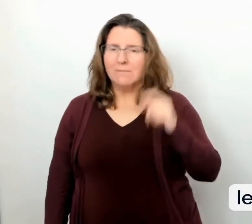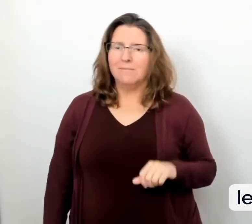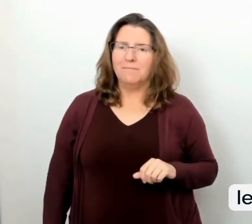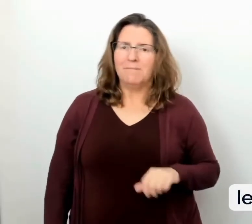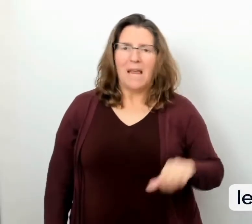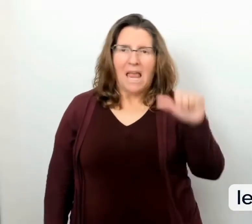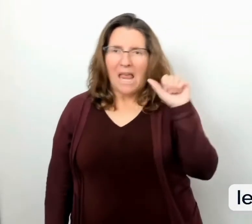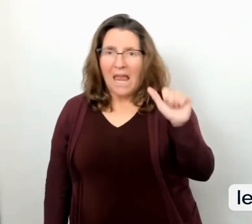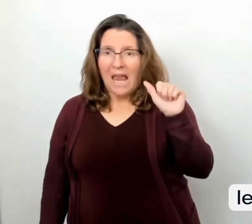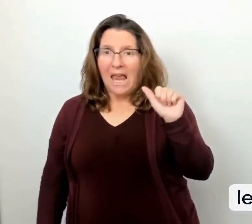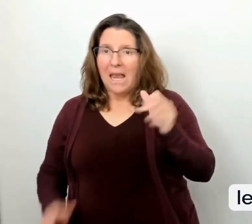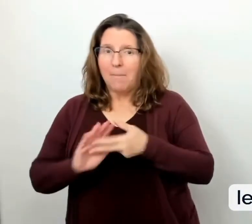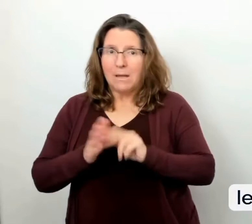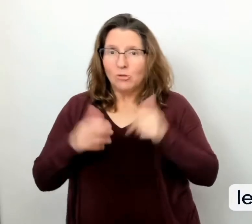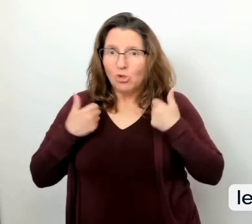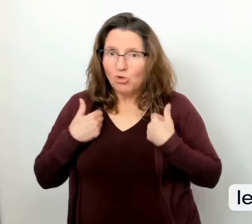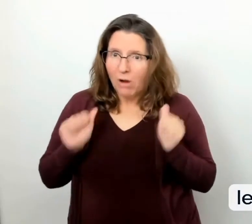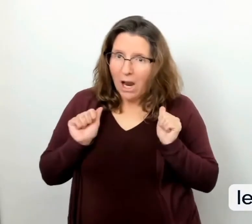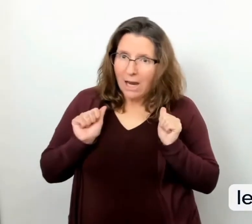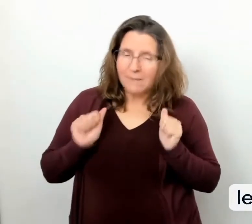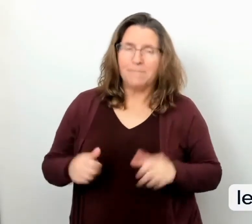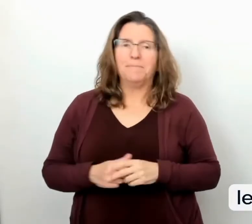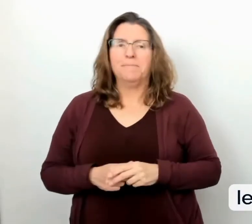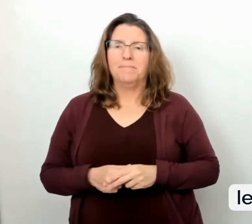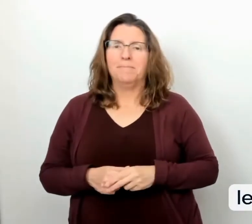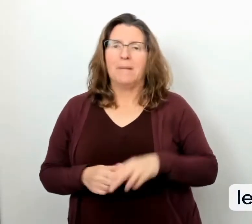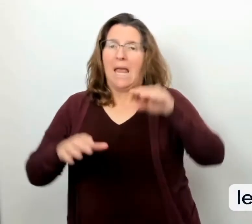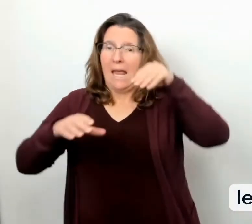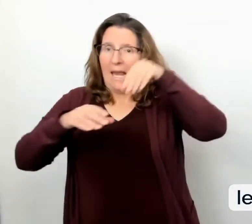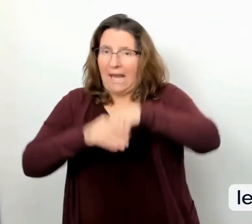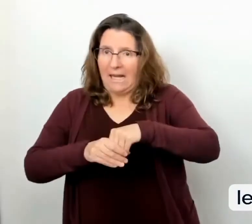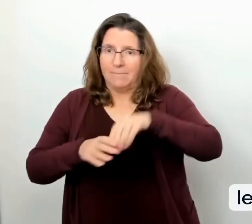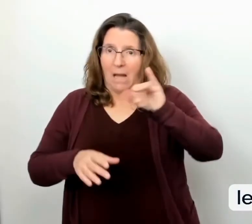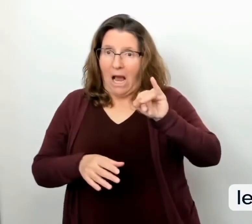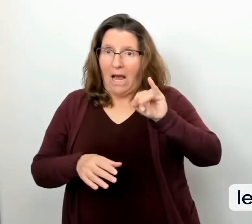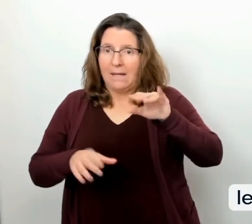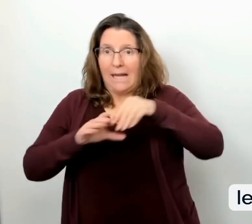A for 'attempt' I for 'in'